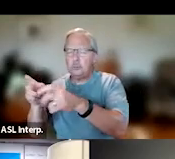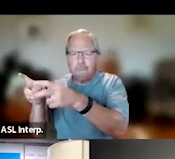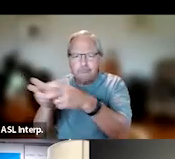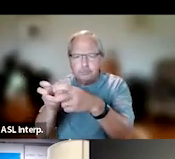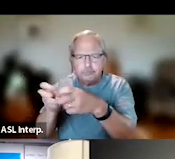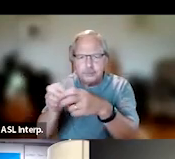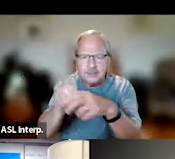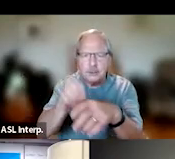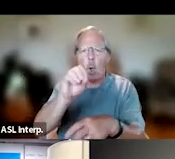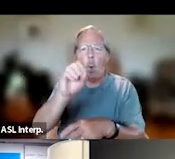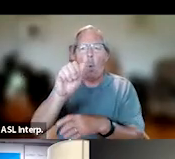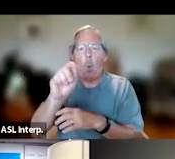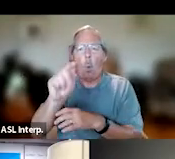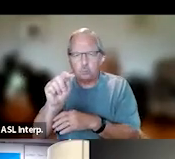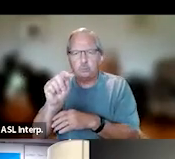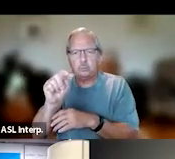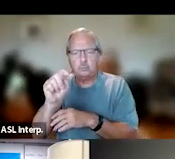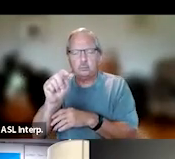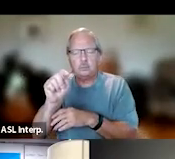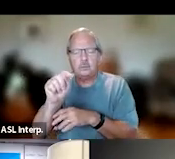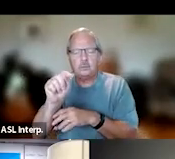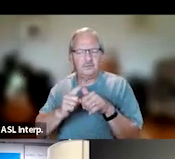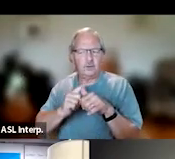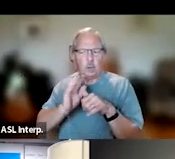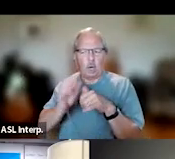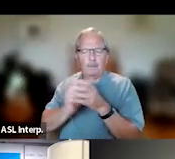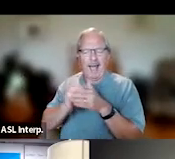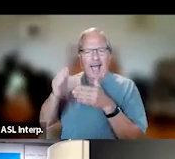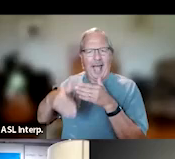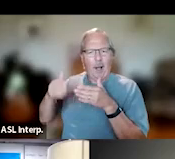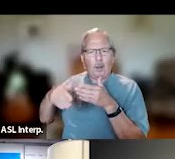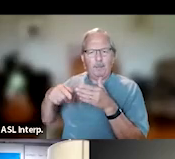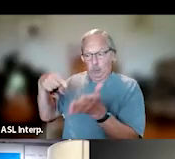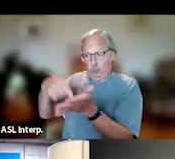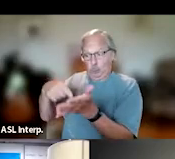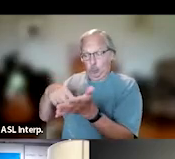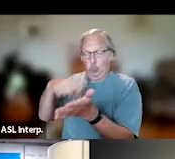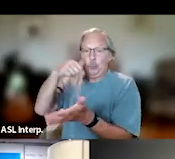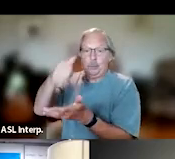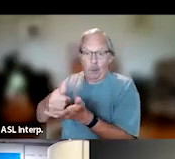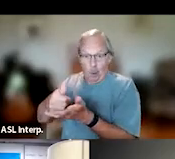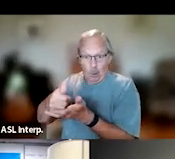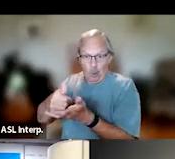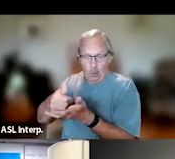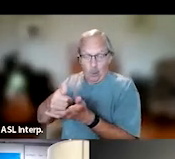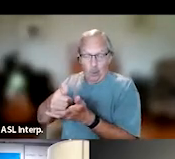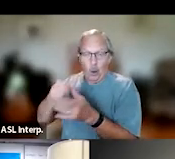So let's first talk about how outcomes are due tomorrow, so you absolutely should put your outcomes in,